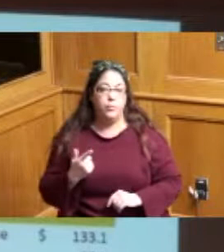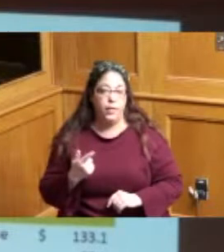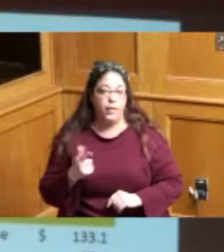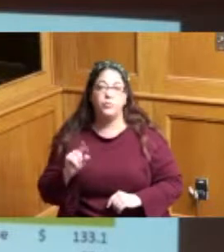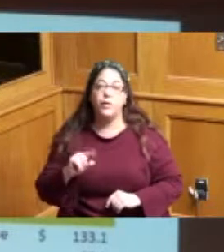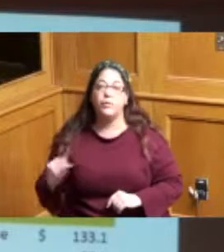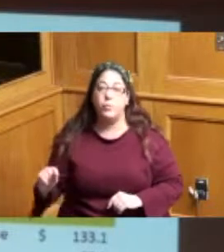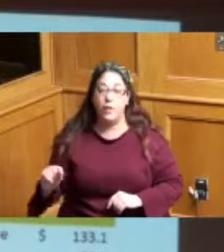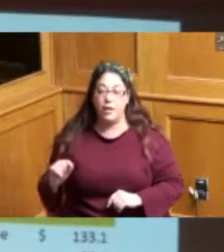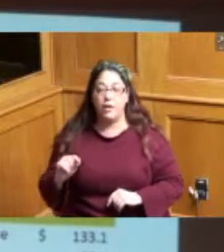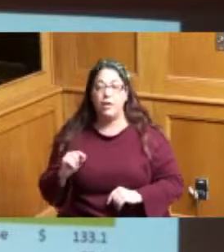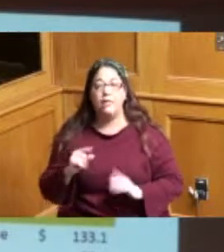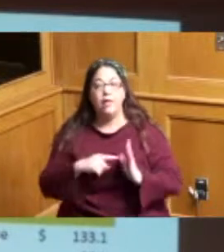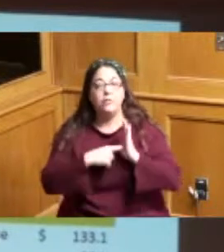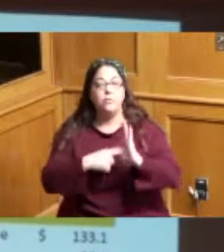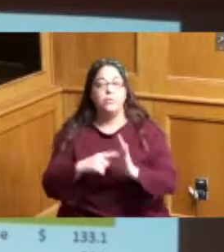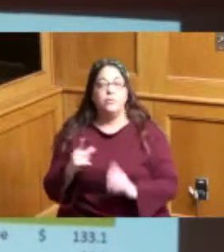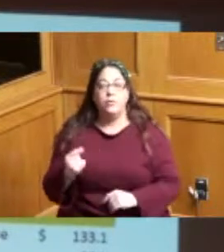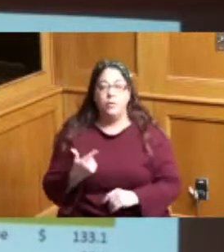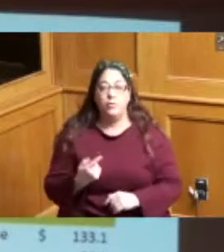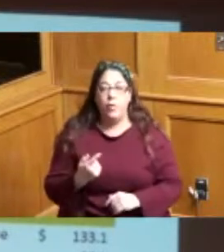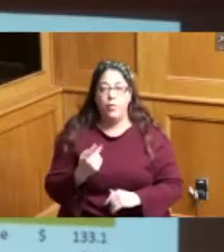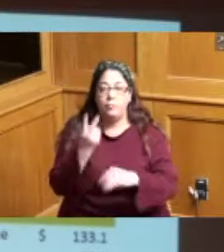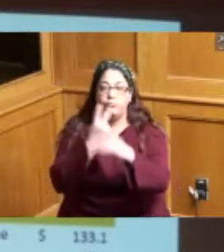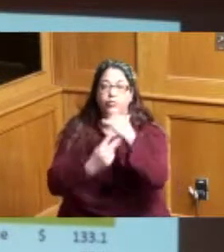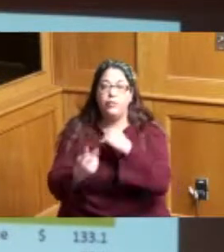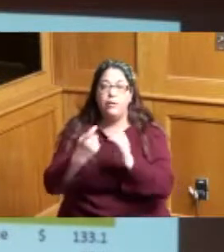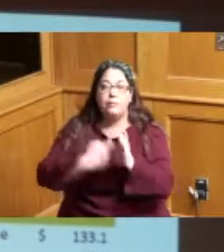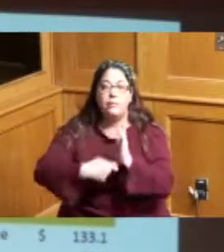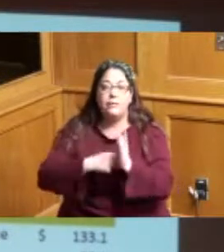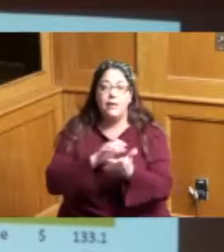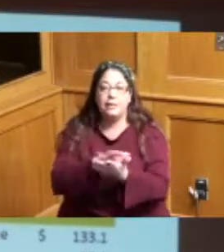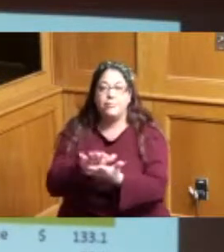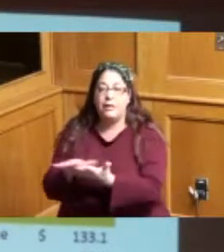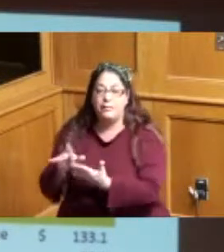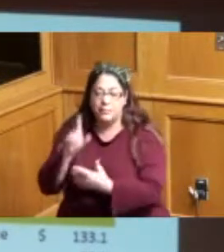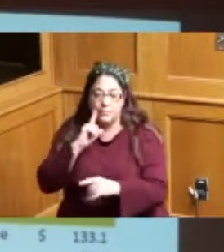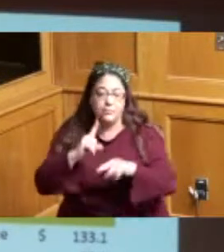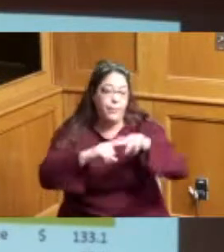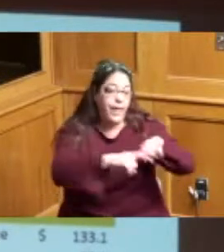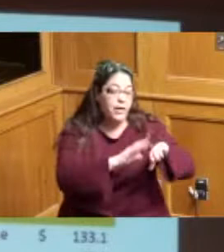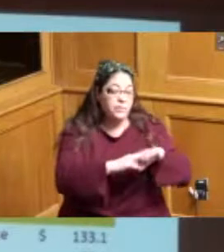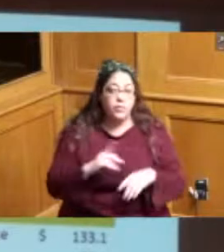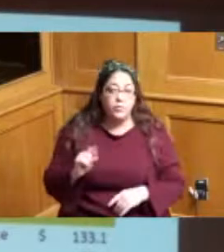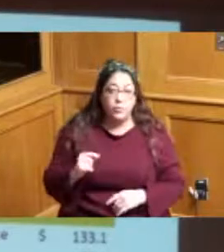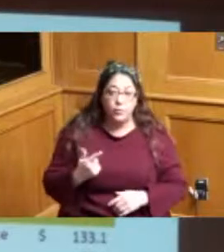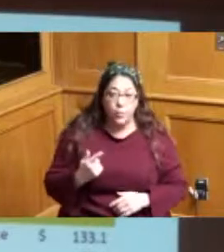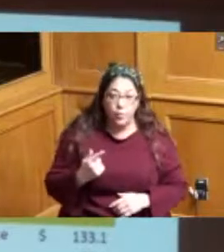and reflects 2021 projected expenses based on the 2021 operating budget at that time